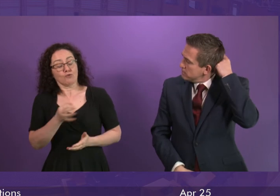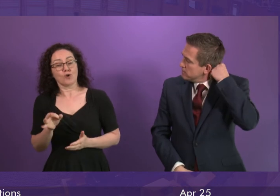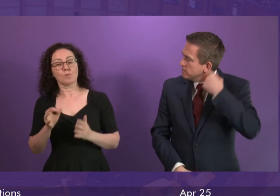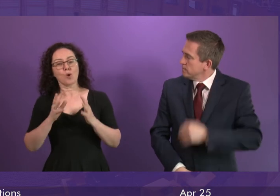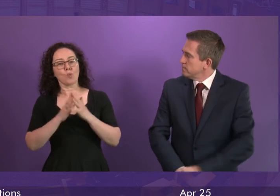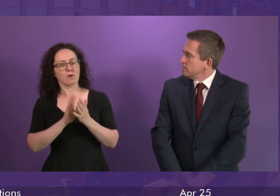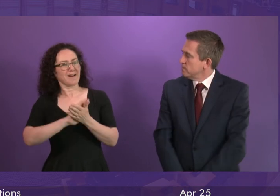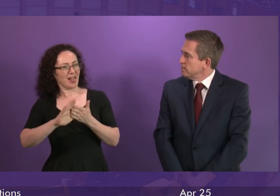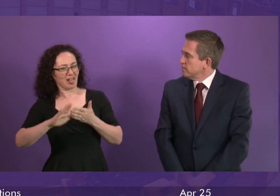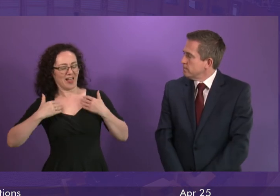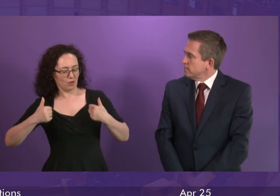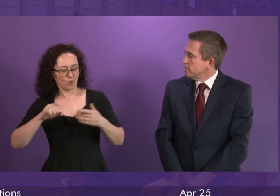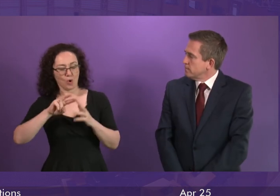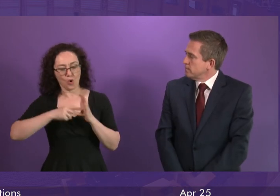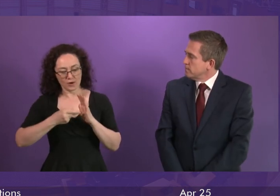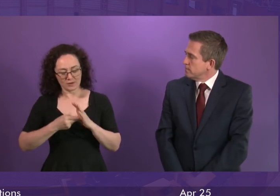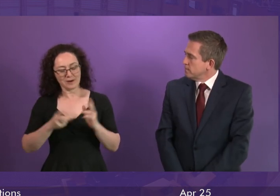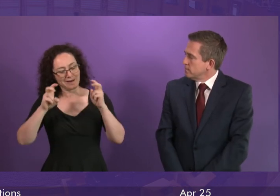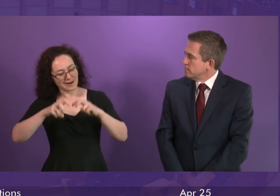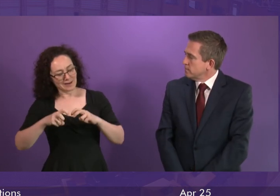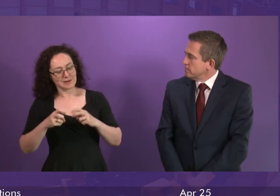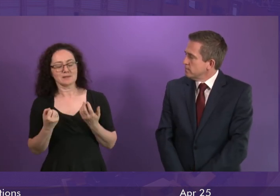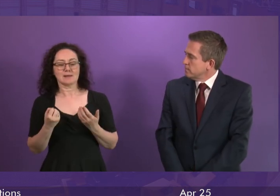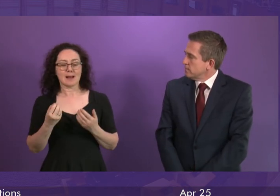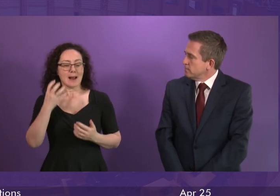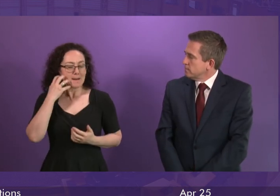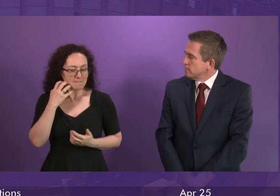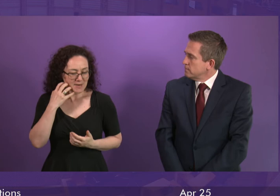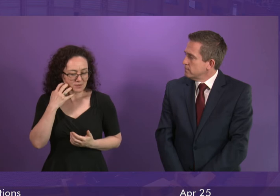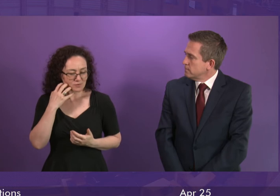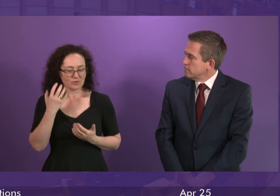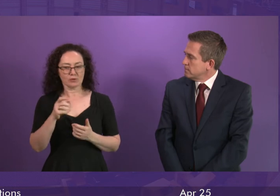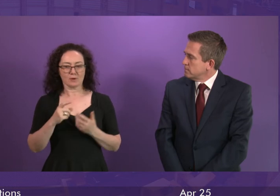Organization analysis of measles and rubella data at a UK level. I am pleased to see that